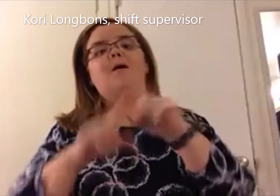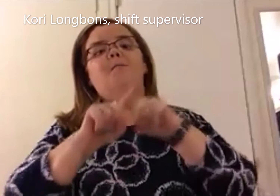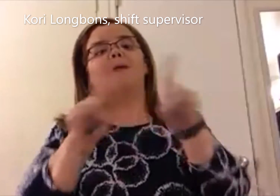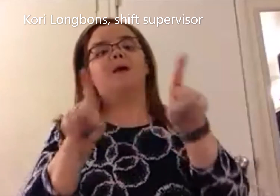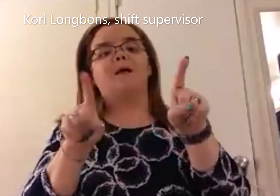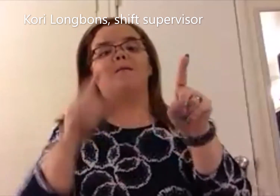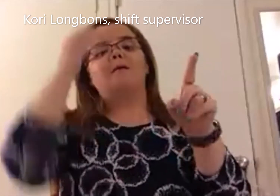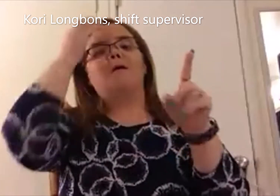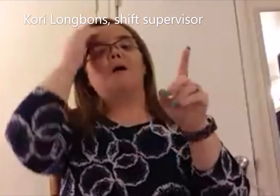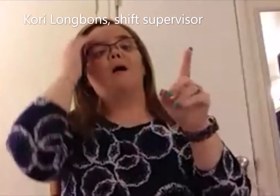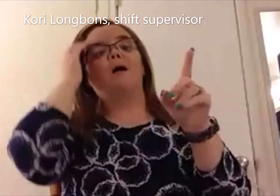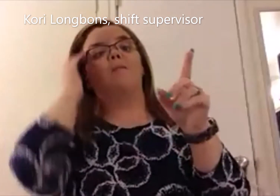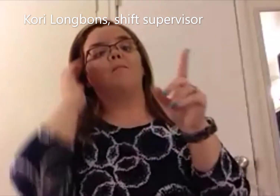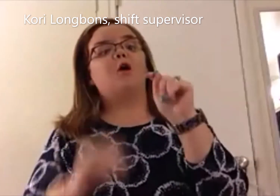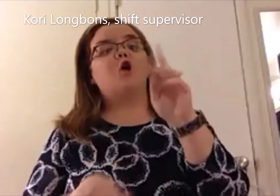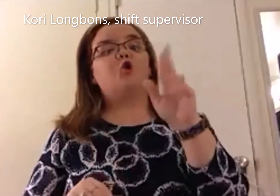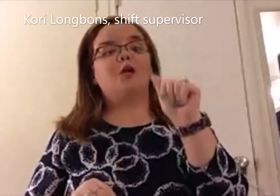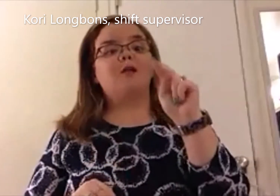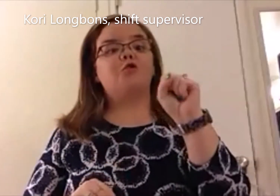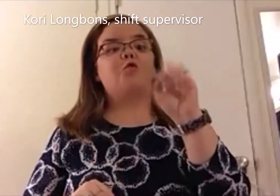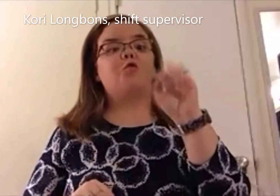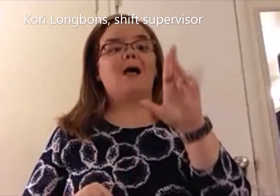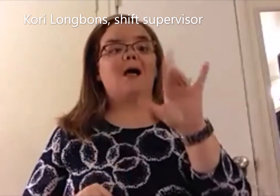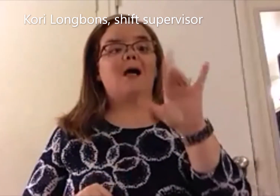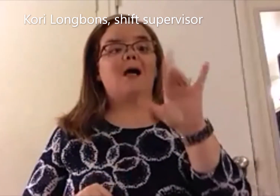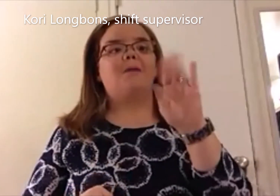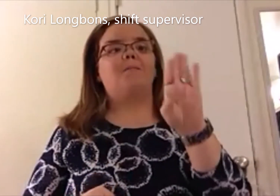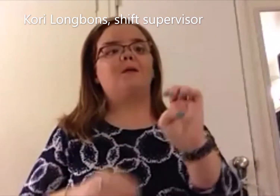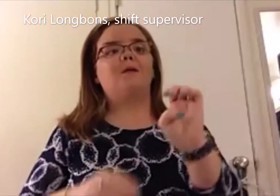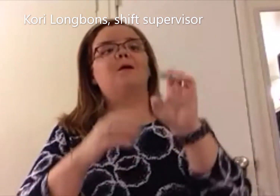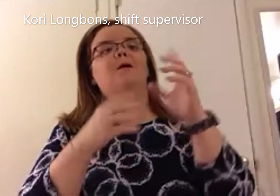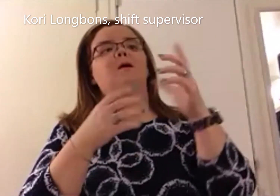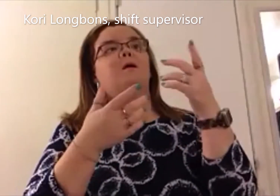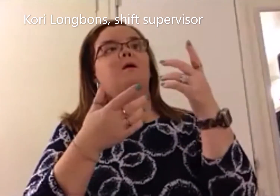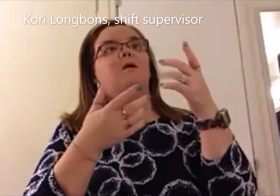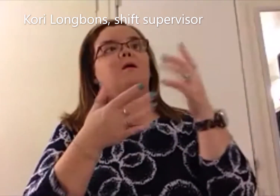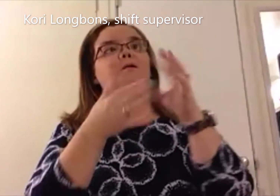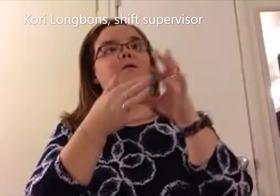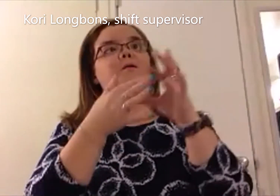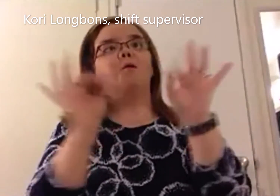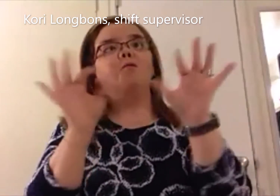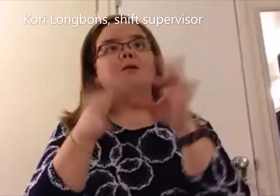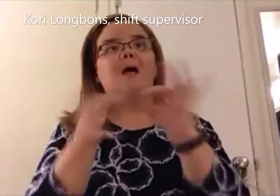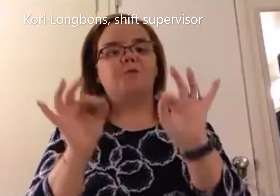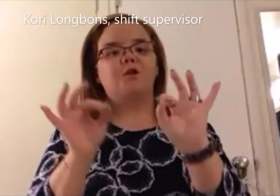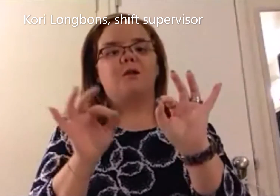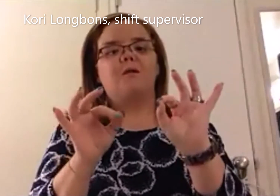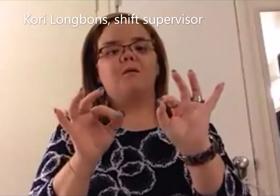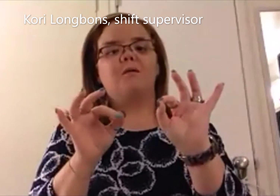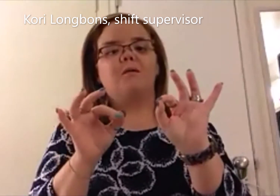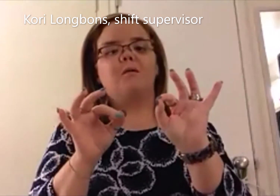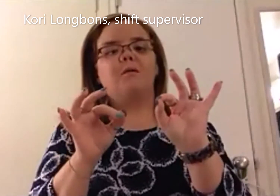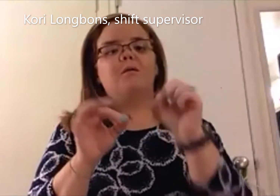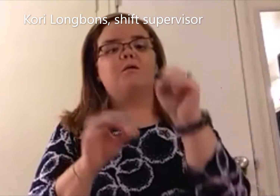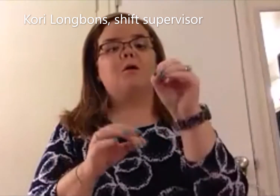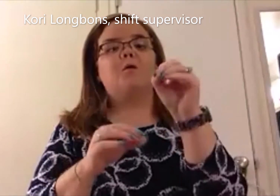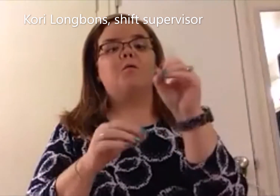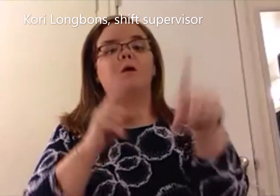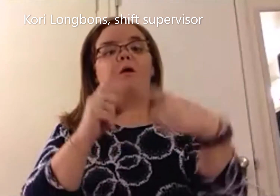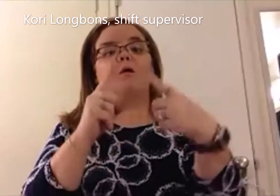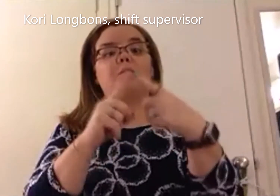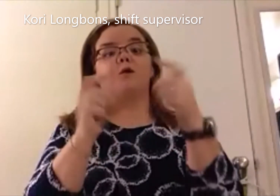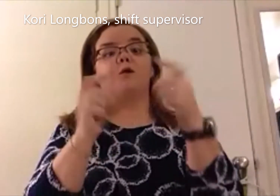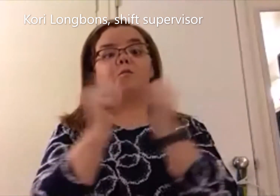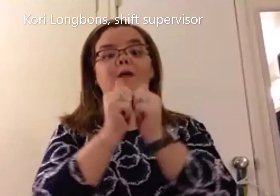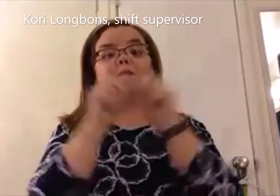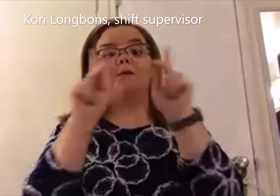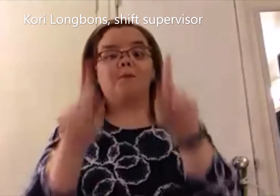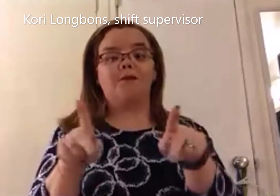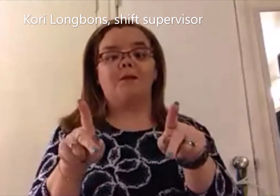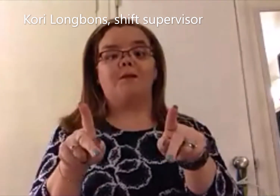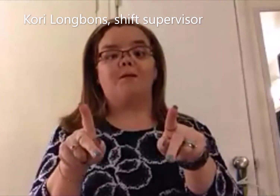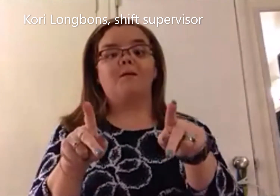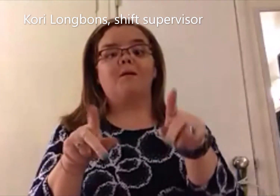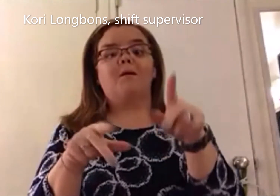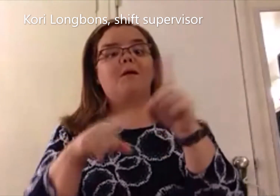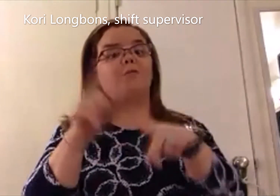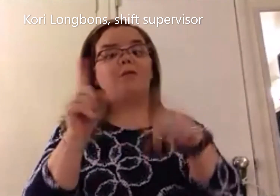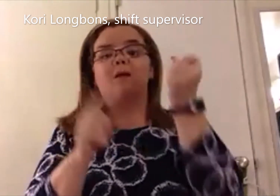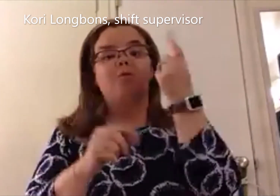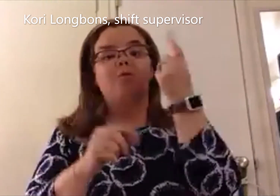but um transcribe is closed captioning so when you're with a person and you can't understand